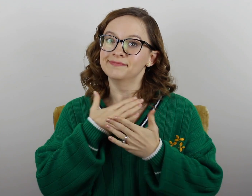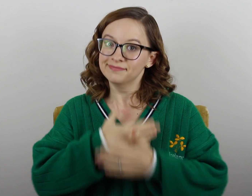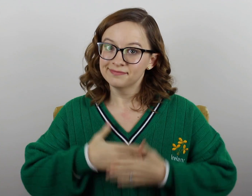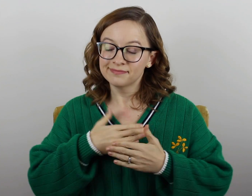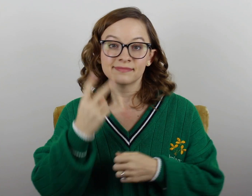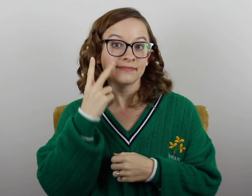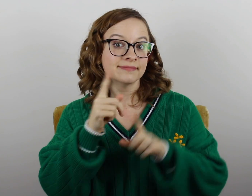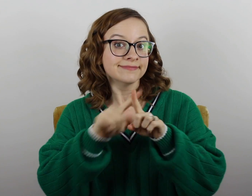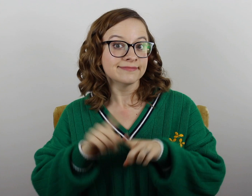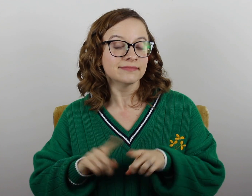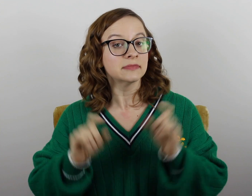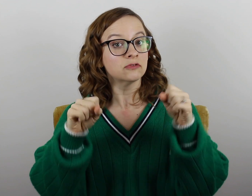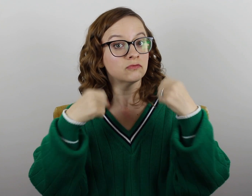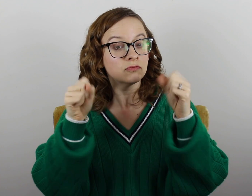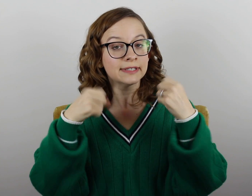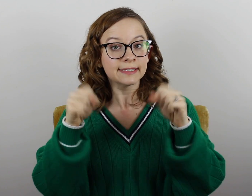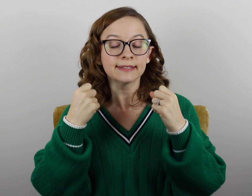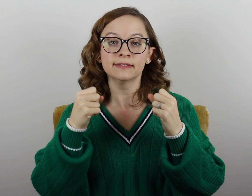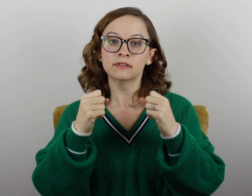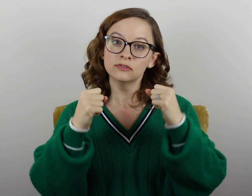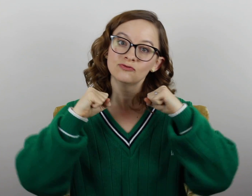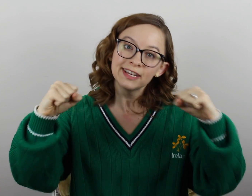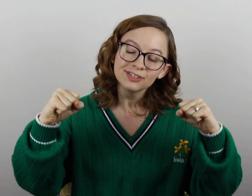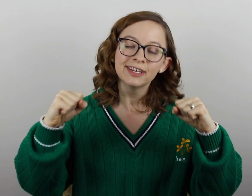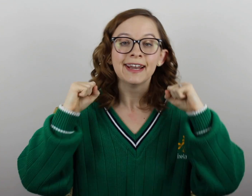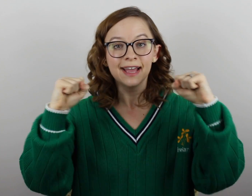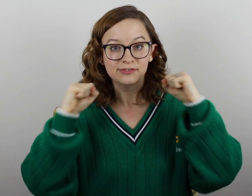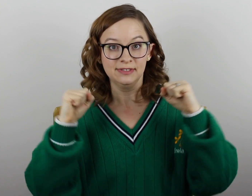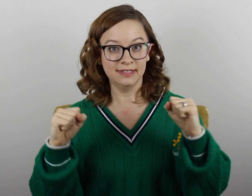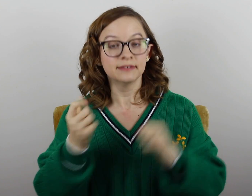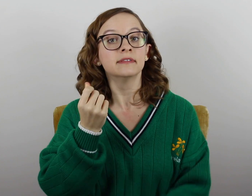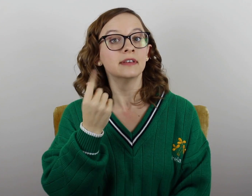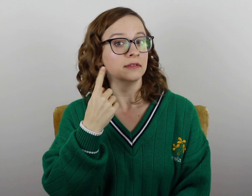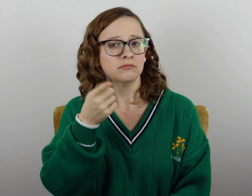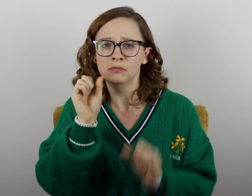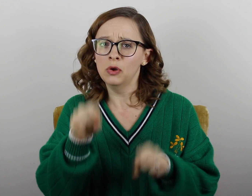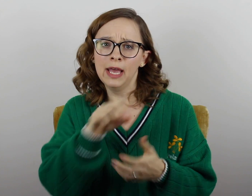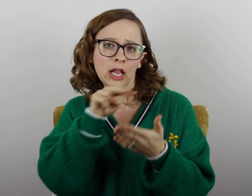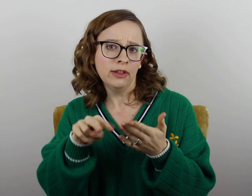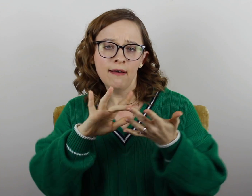Okay, hopefully you guys have enjoyed seeing the different wrist stretches or exercises.